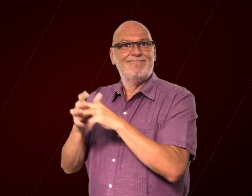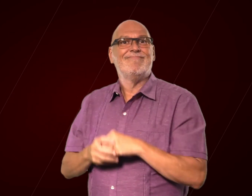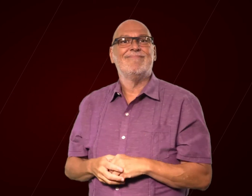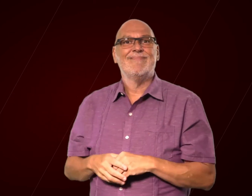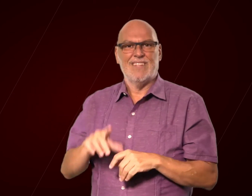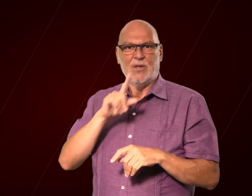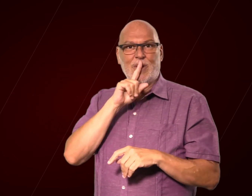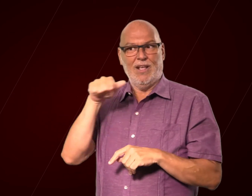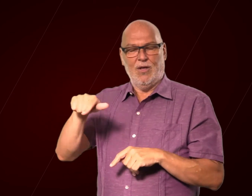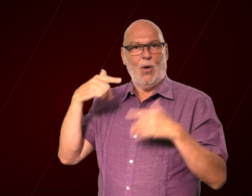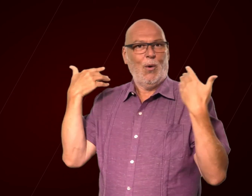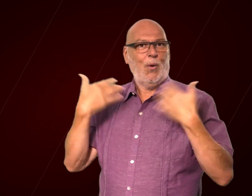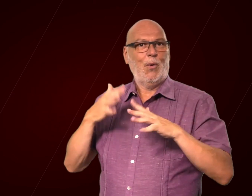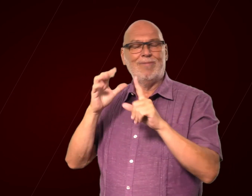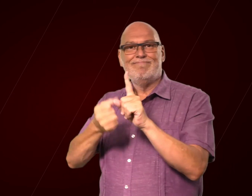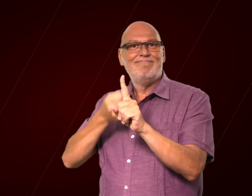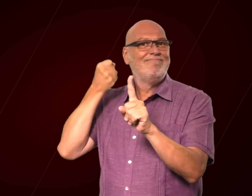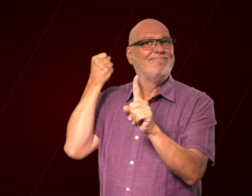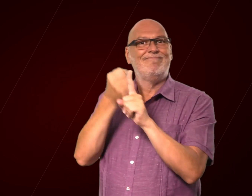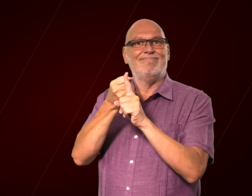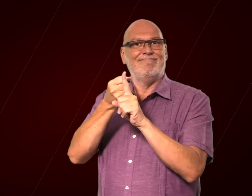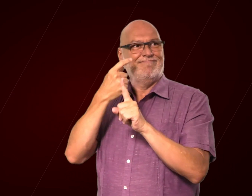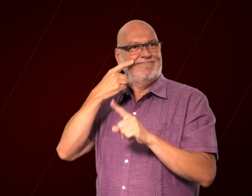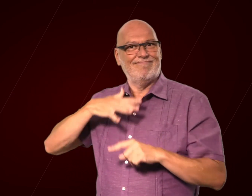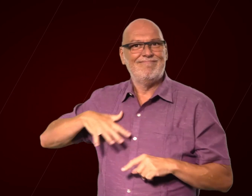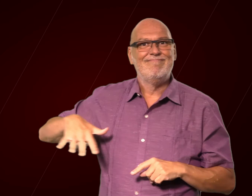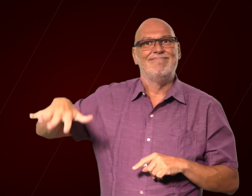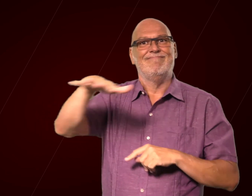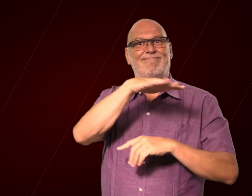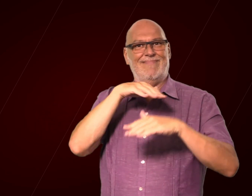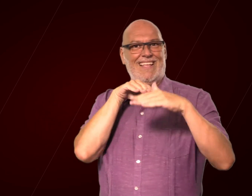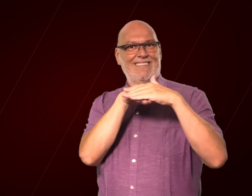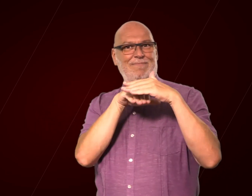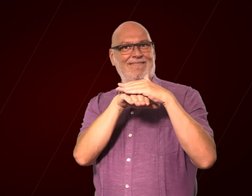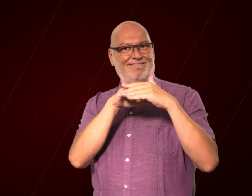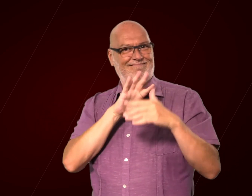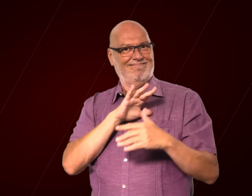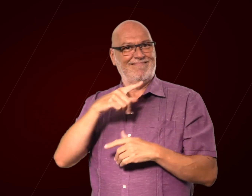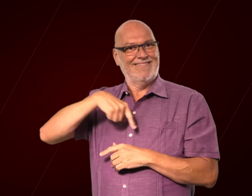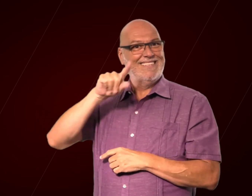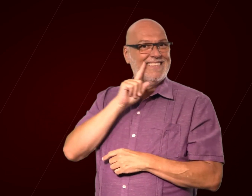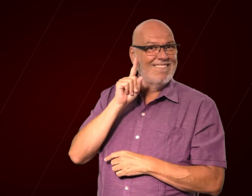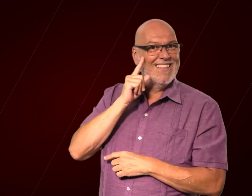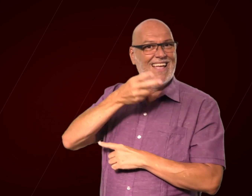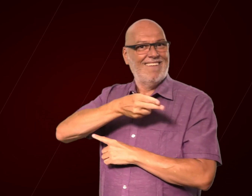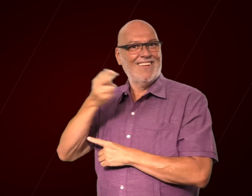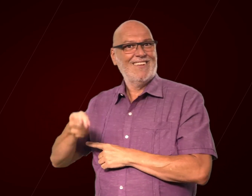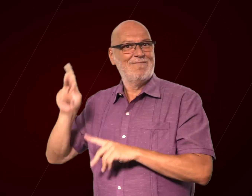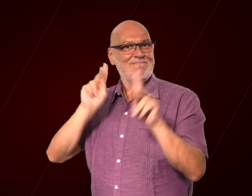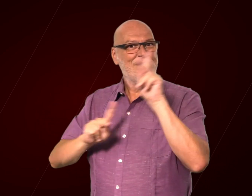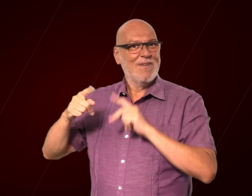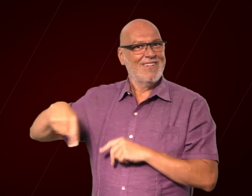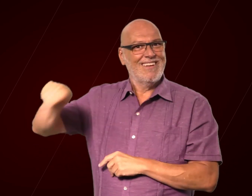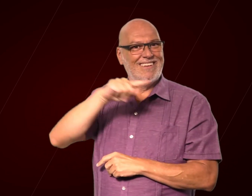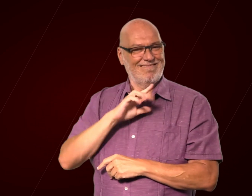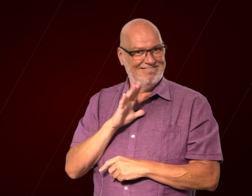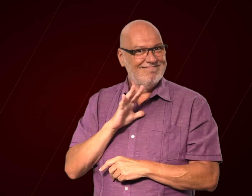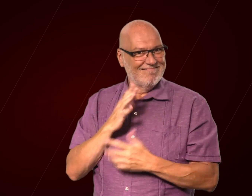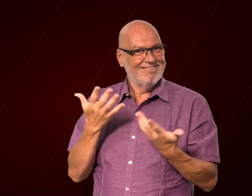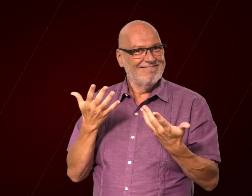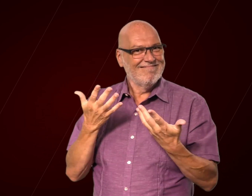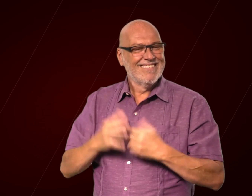This has a huge impact on online accessibility for Deaf and hard of hearing people!